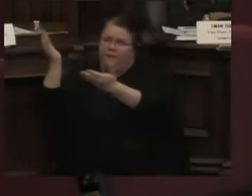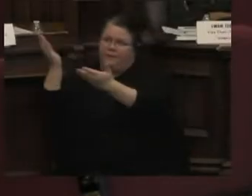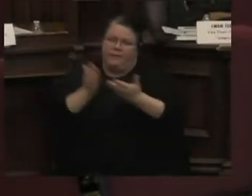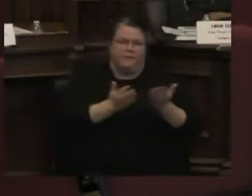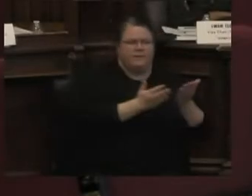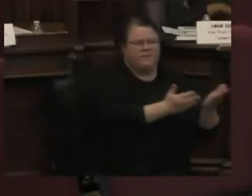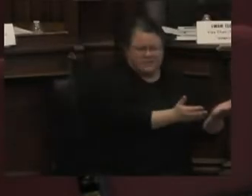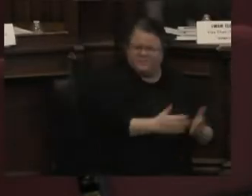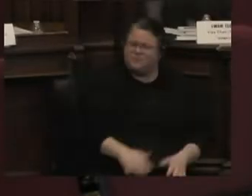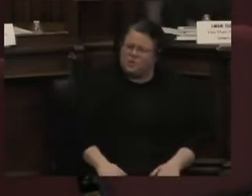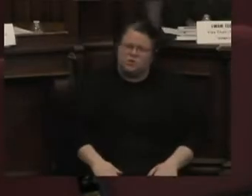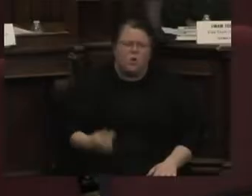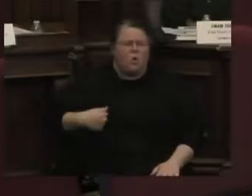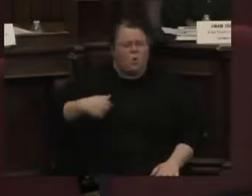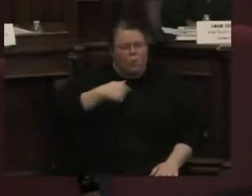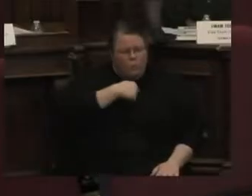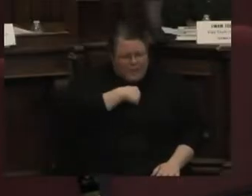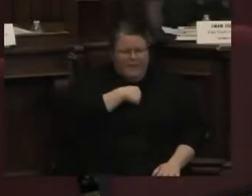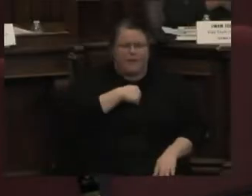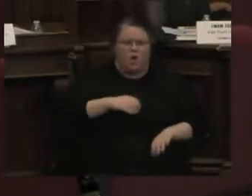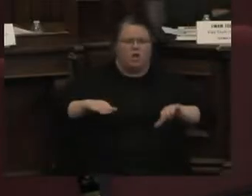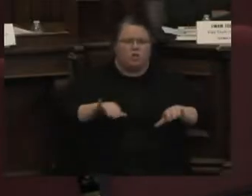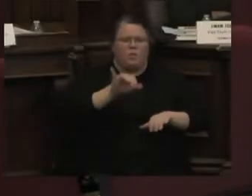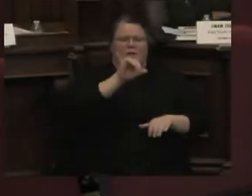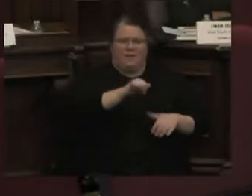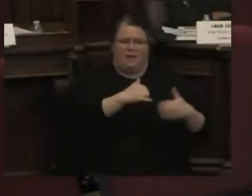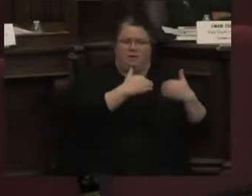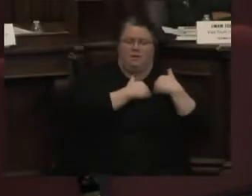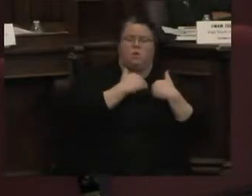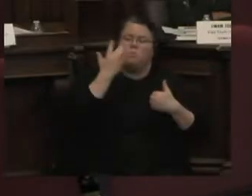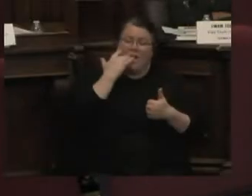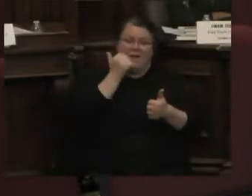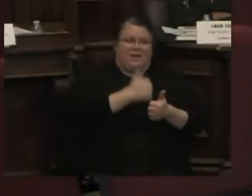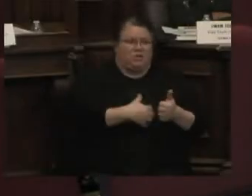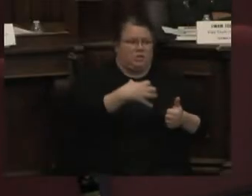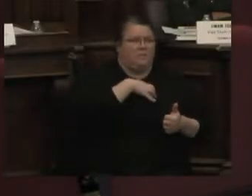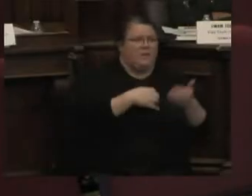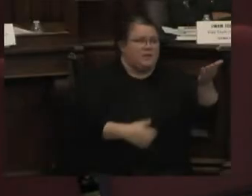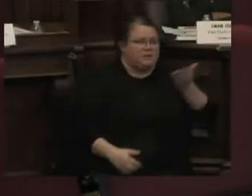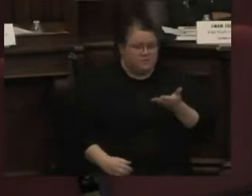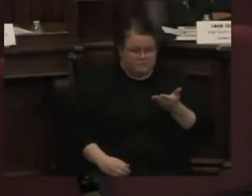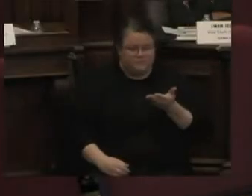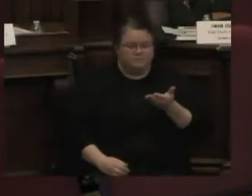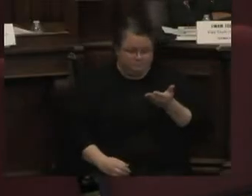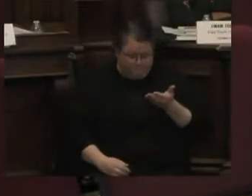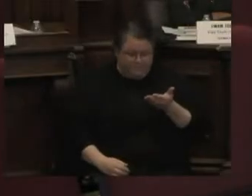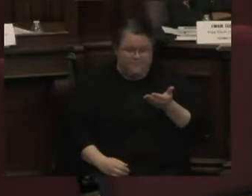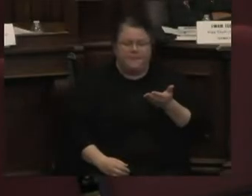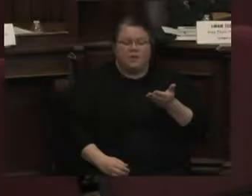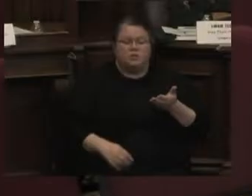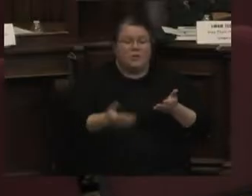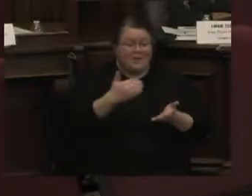with an answer. What happened to my complaint? So we're we're